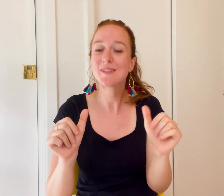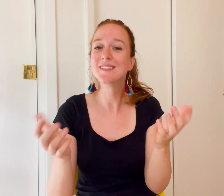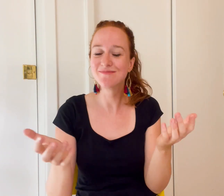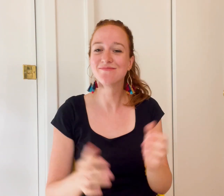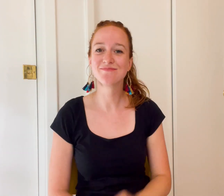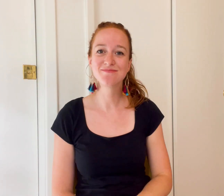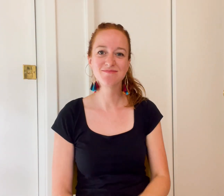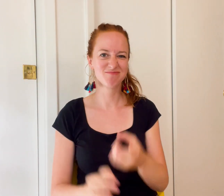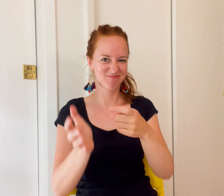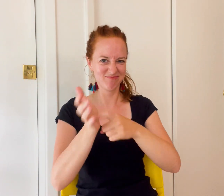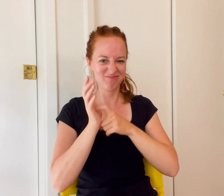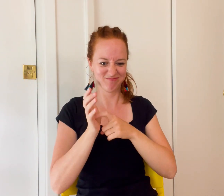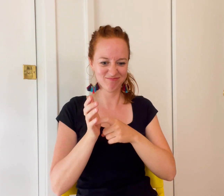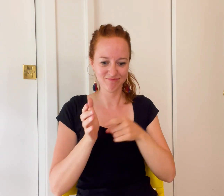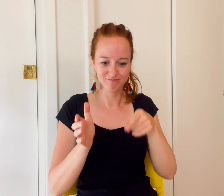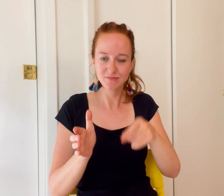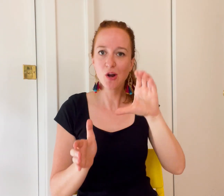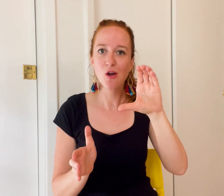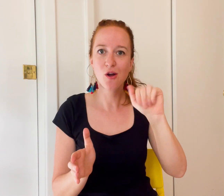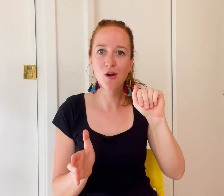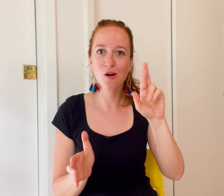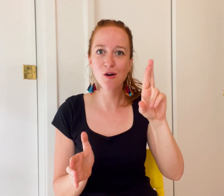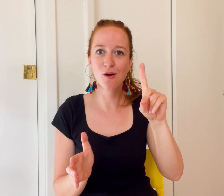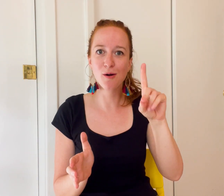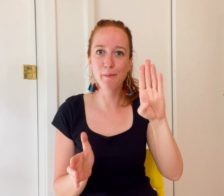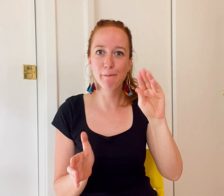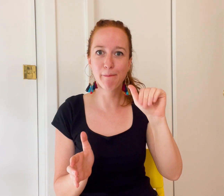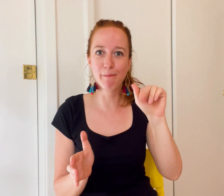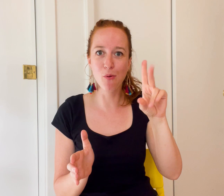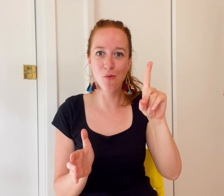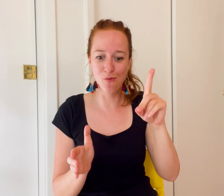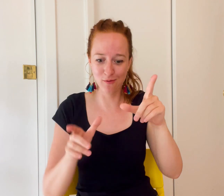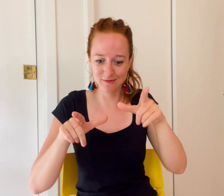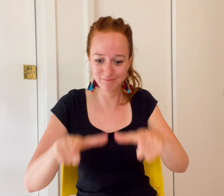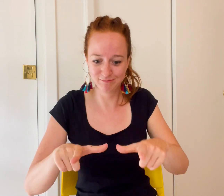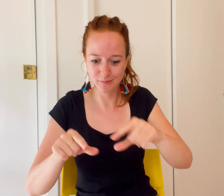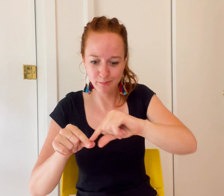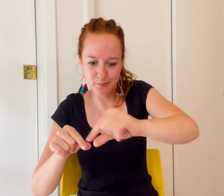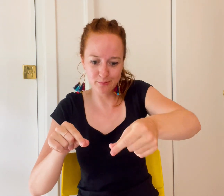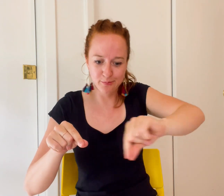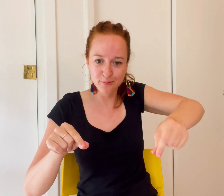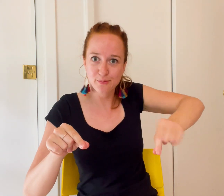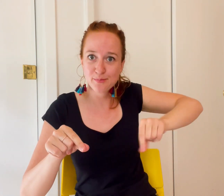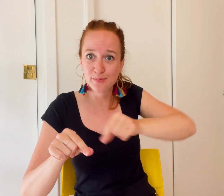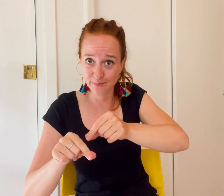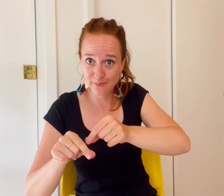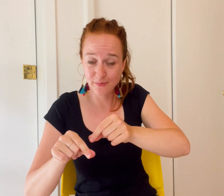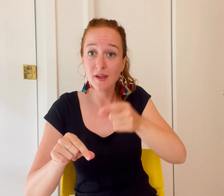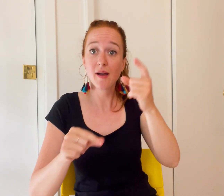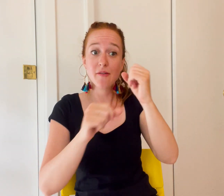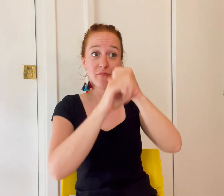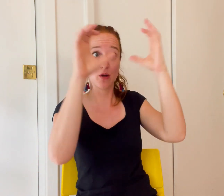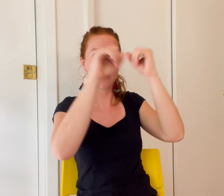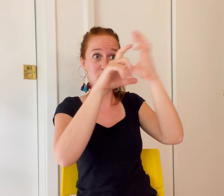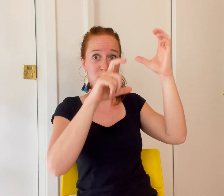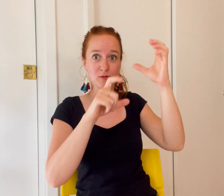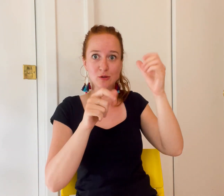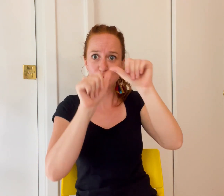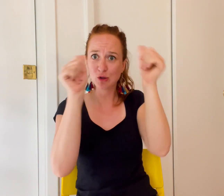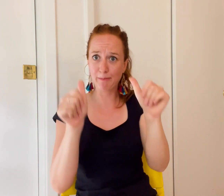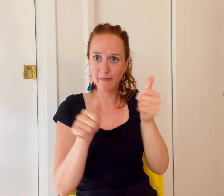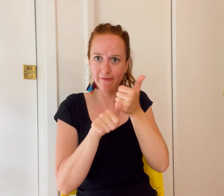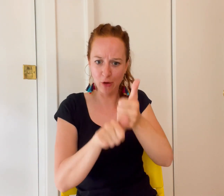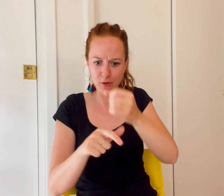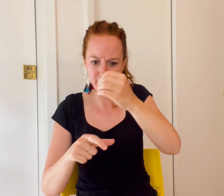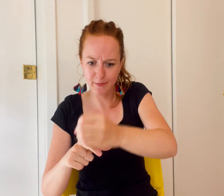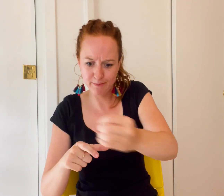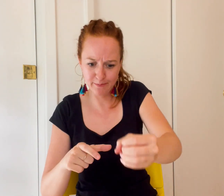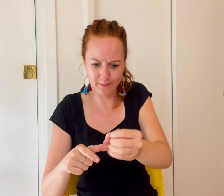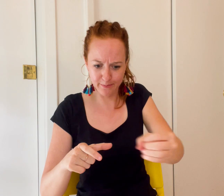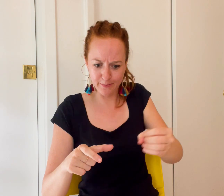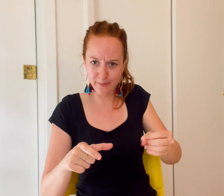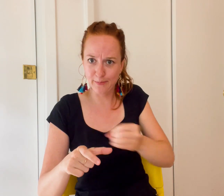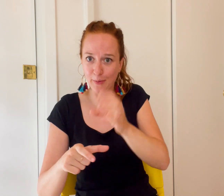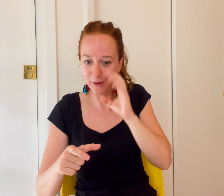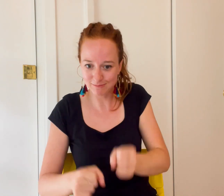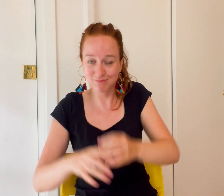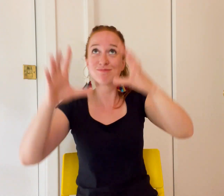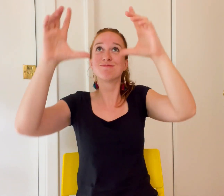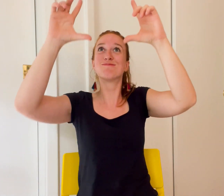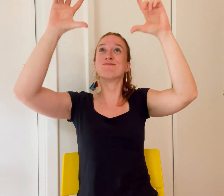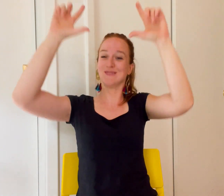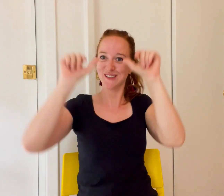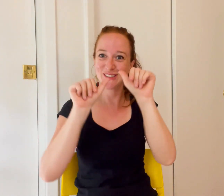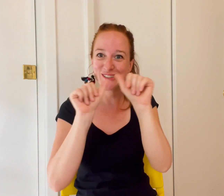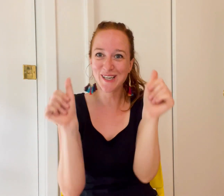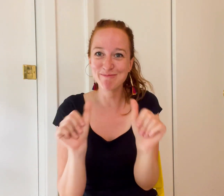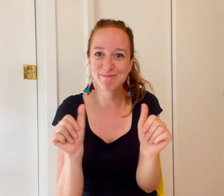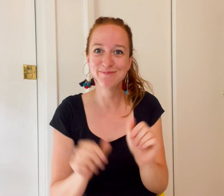To create the shapes, fireworks are arranged on a piece of cardboard in the desired configuration.